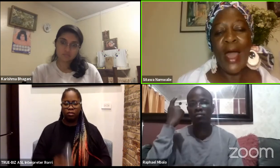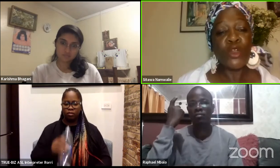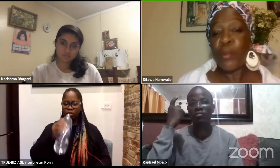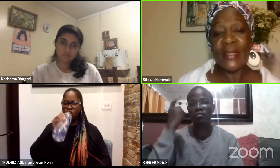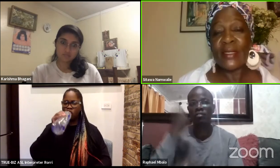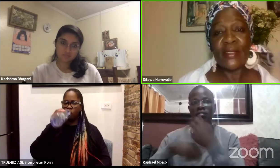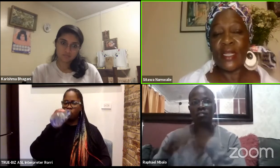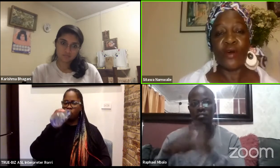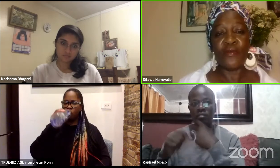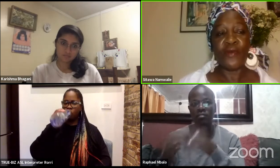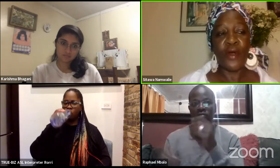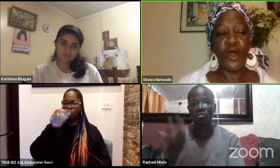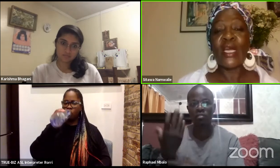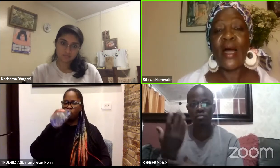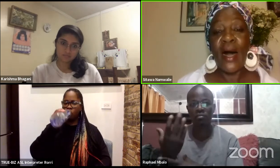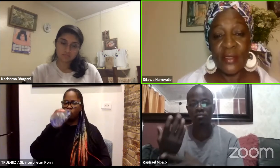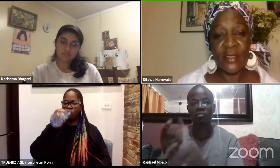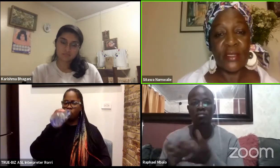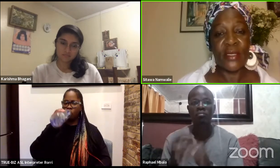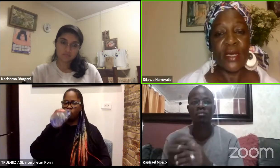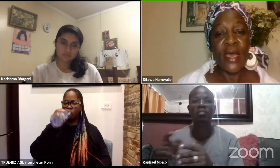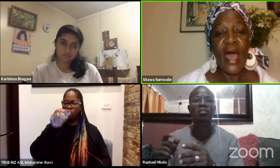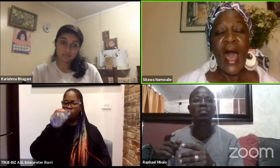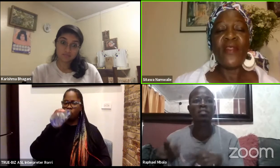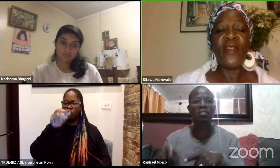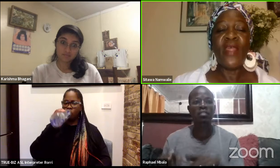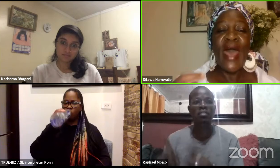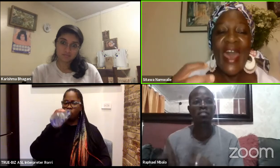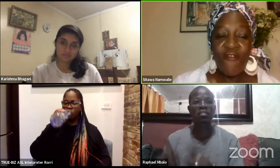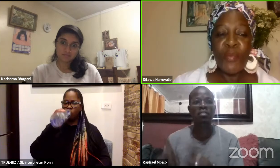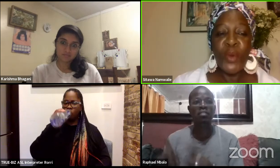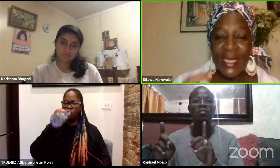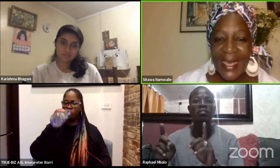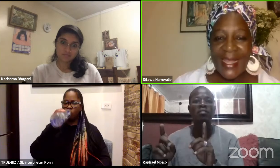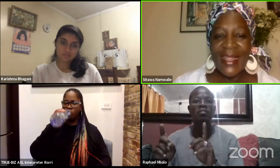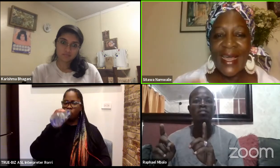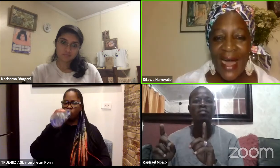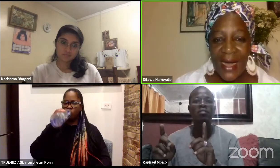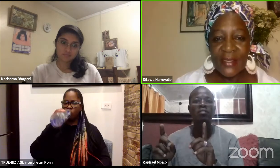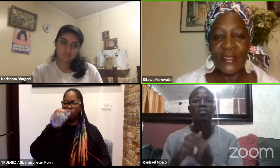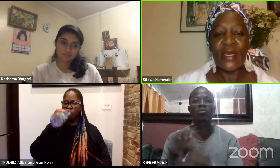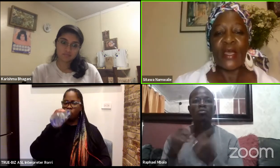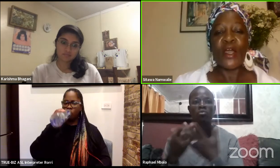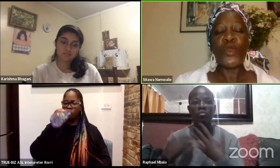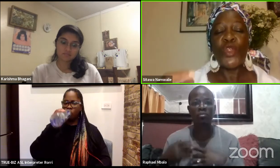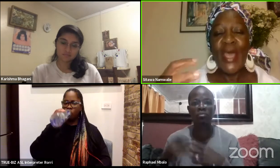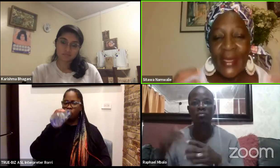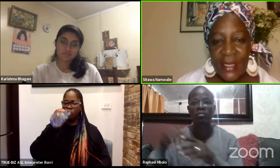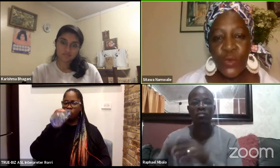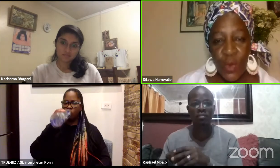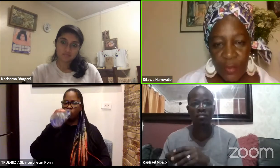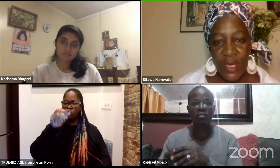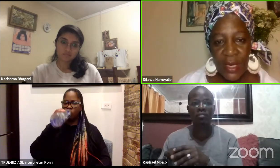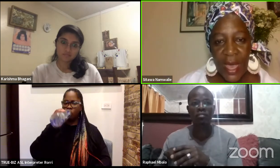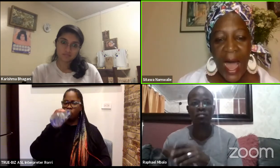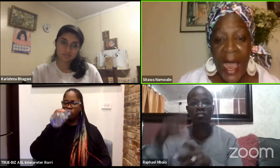I automatically set off, got a cast, and then everybody in the cast created with me.